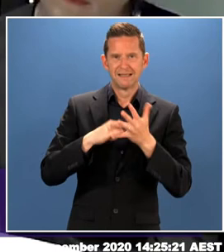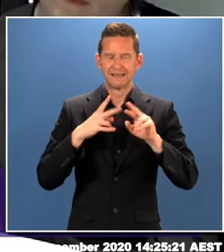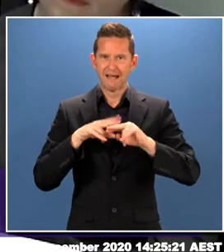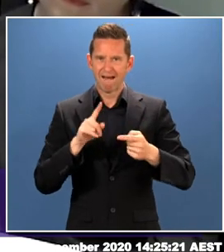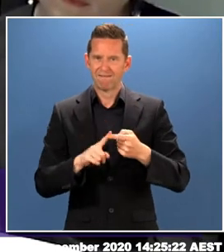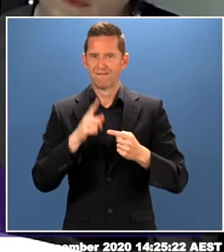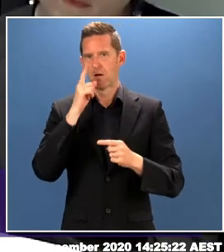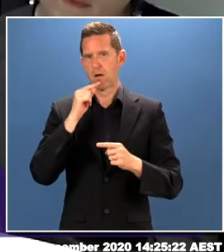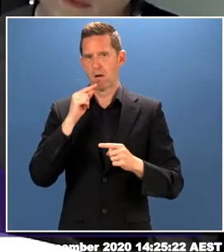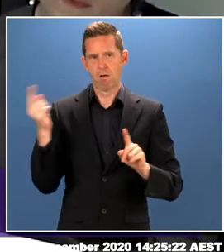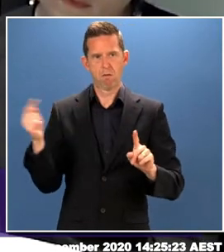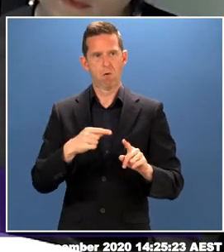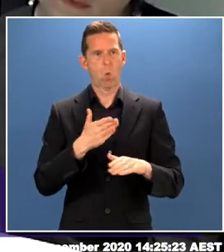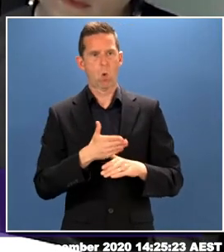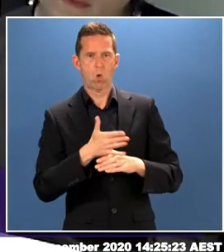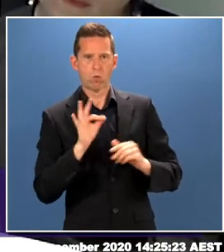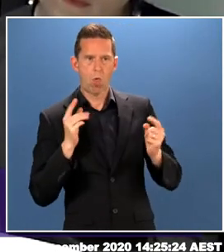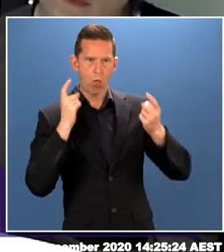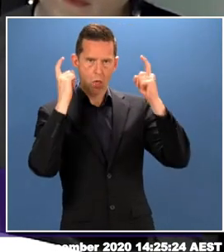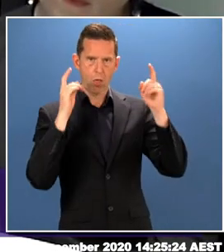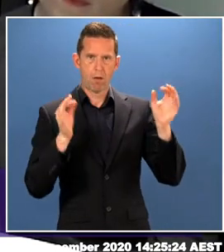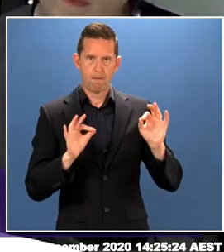And I think, well, if that is our experience, given who we are, you know,